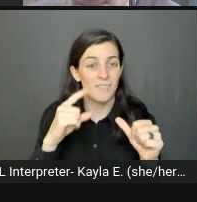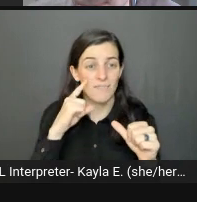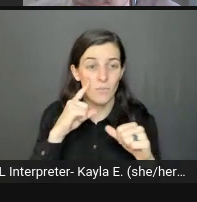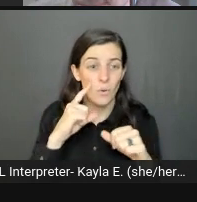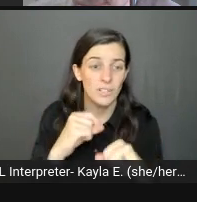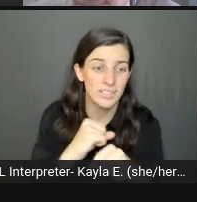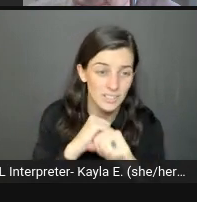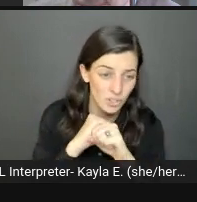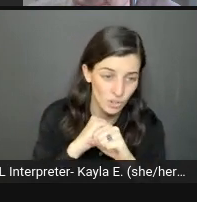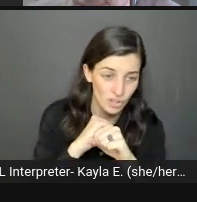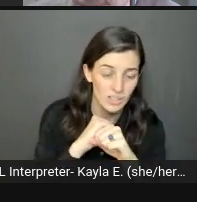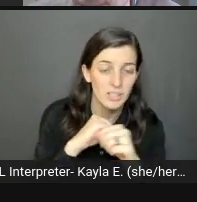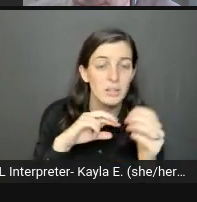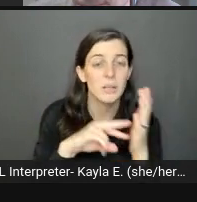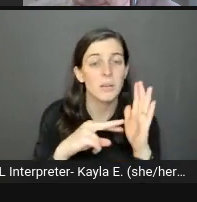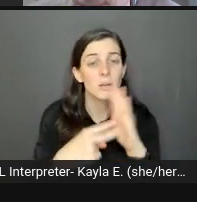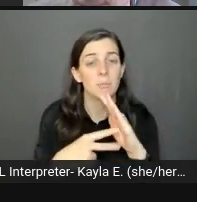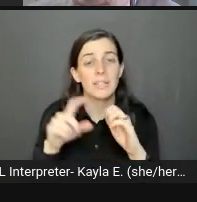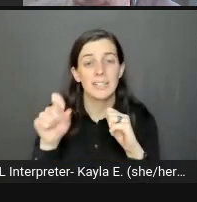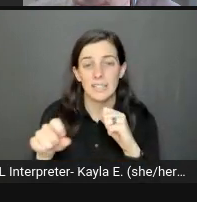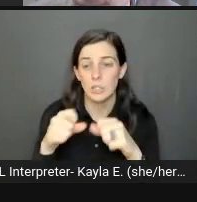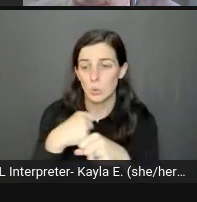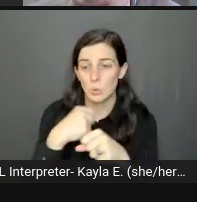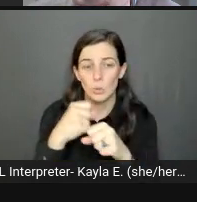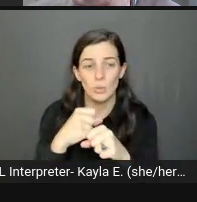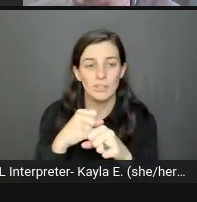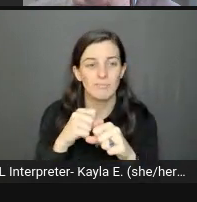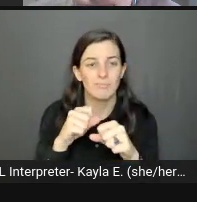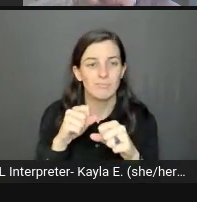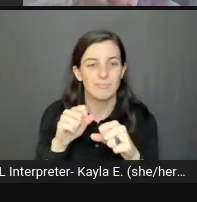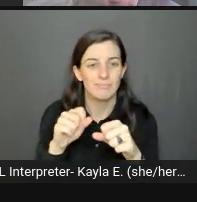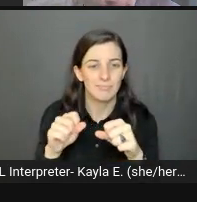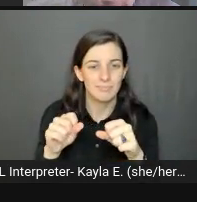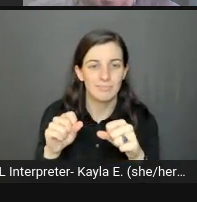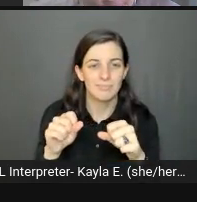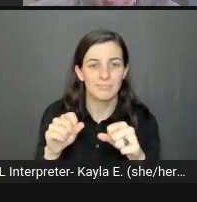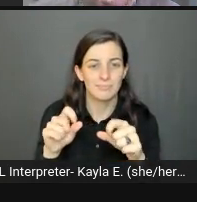we need to create checkboxes and get the maximum scores.